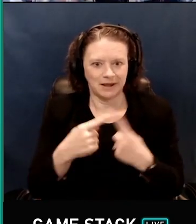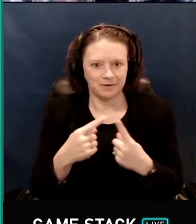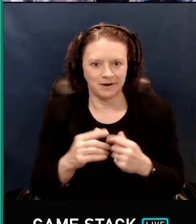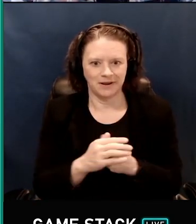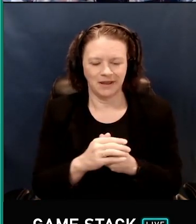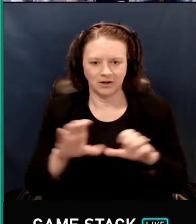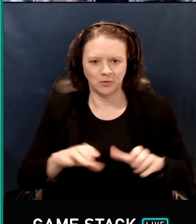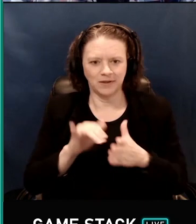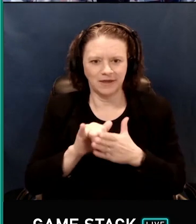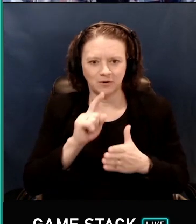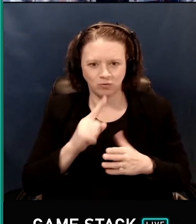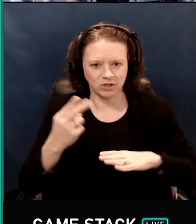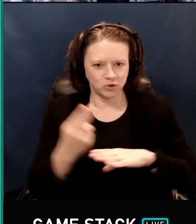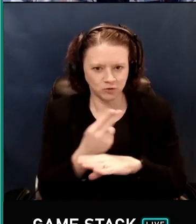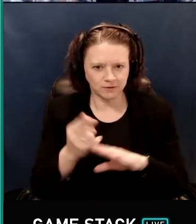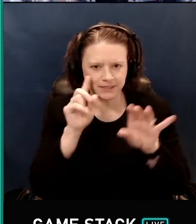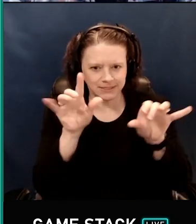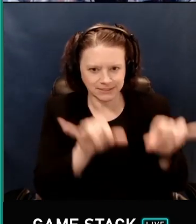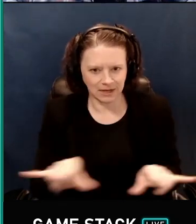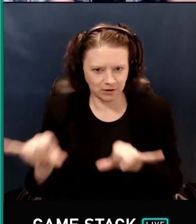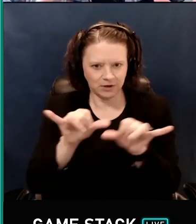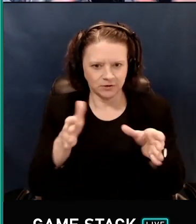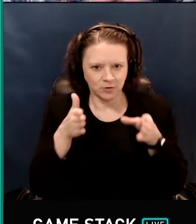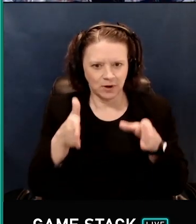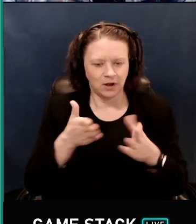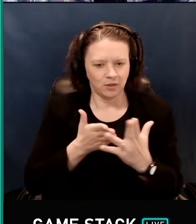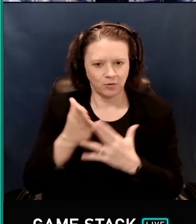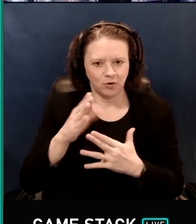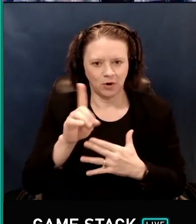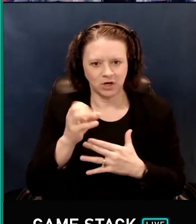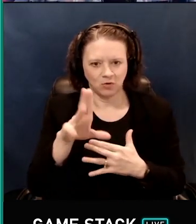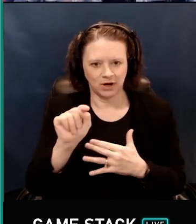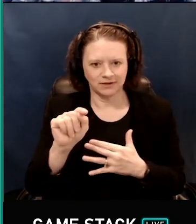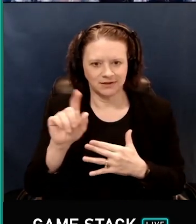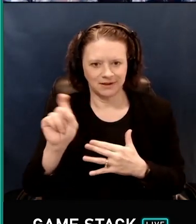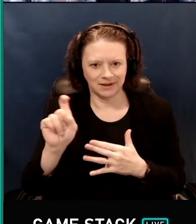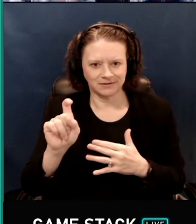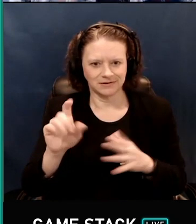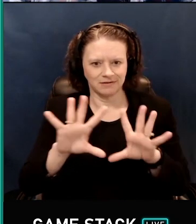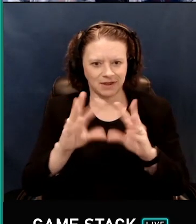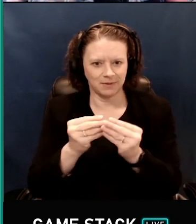through the DirectX family of APIs. And so huge thanks to them.